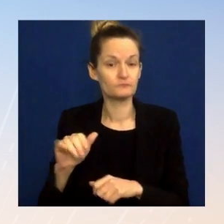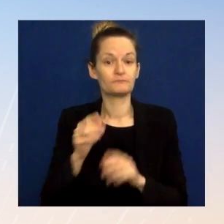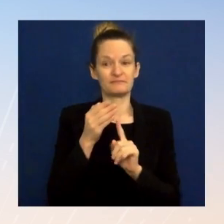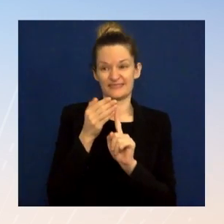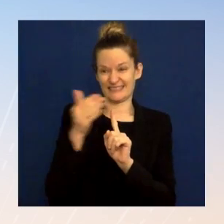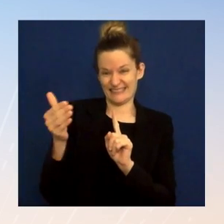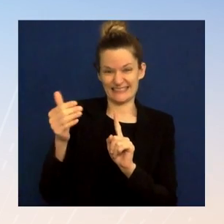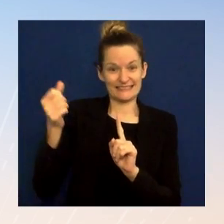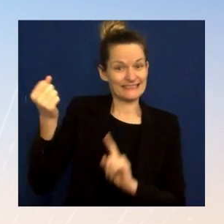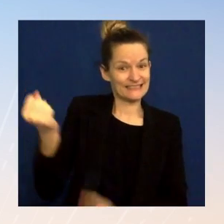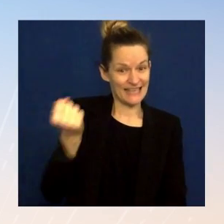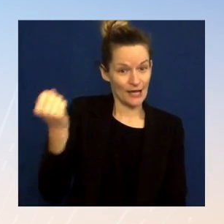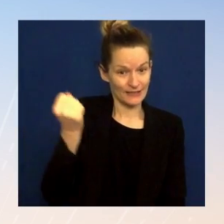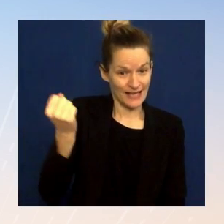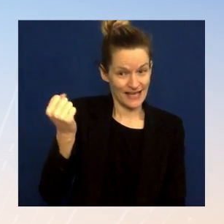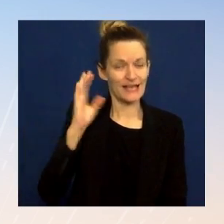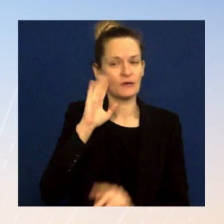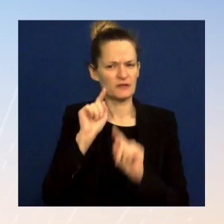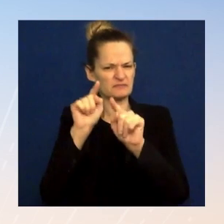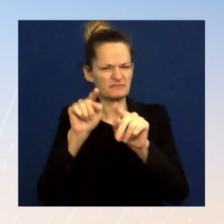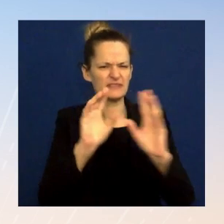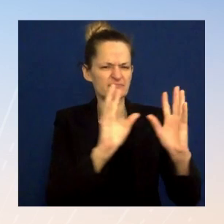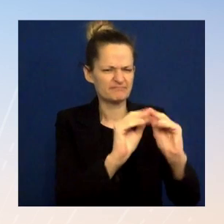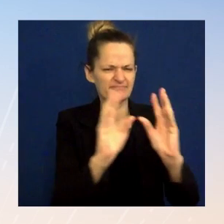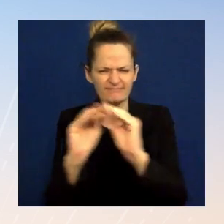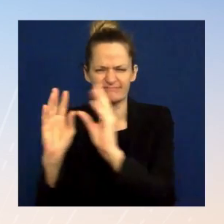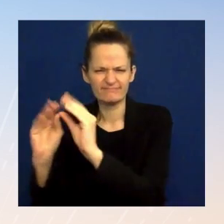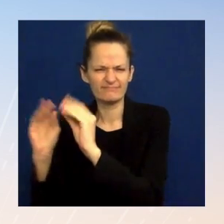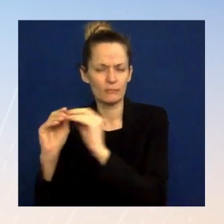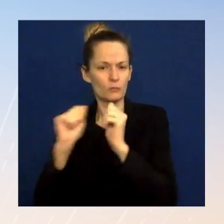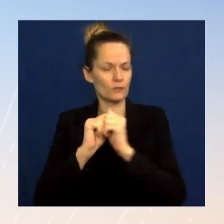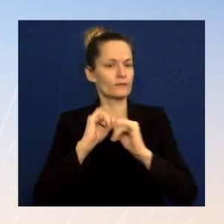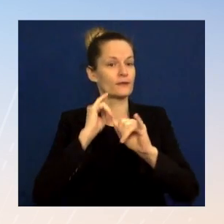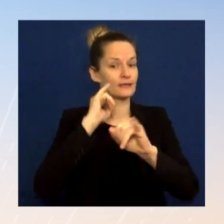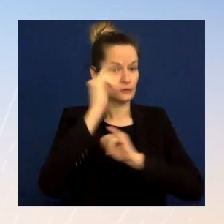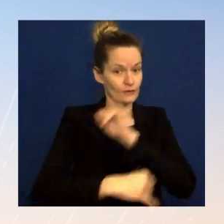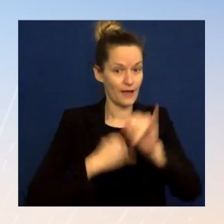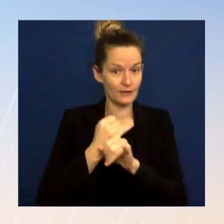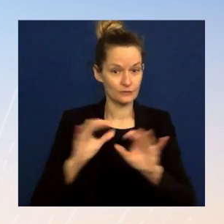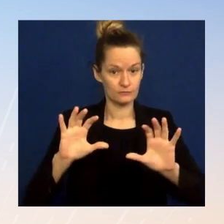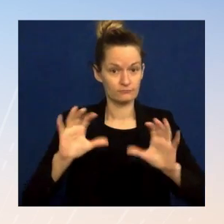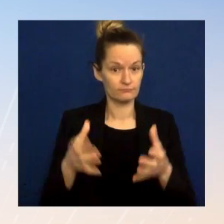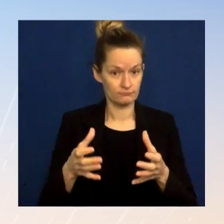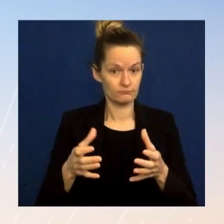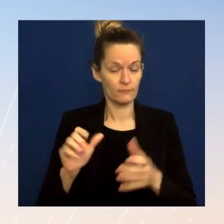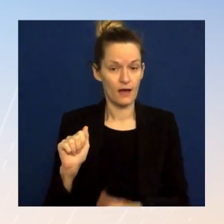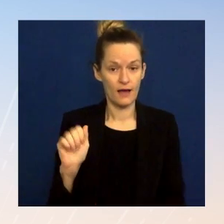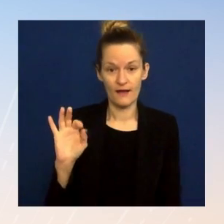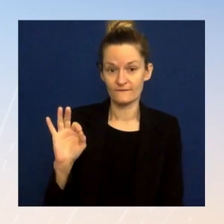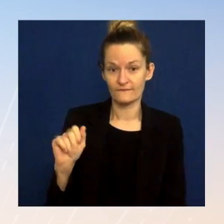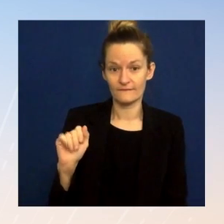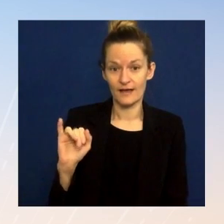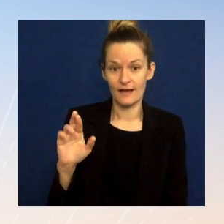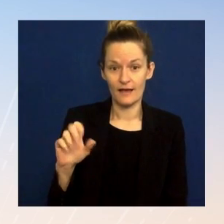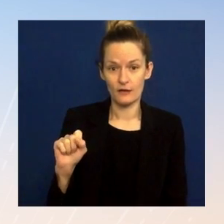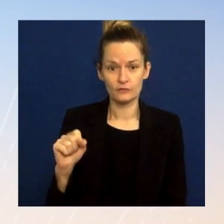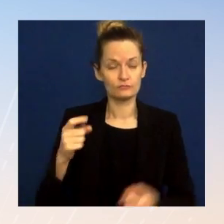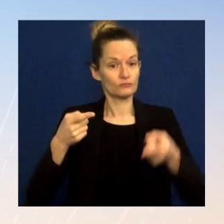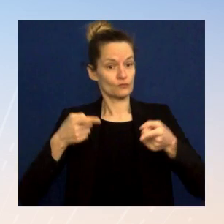of the international economy and international affairs. And while he's there in Rome, he'll also have the opportunity on the margins